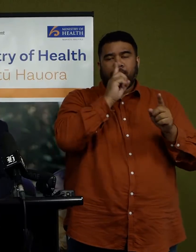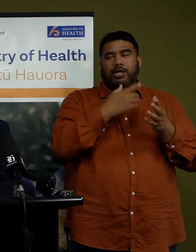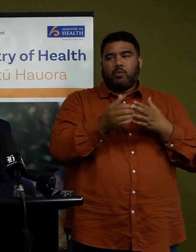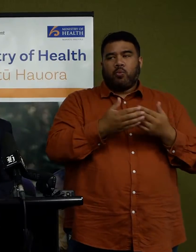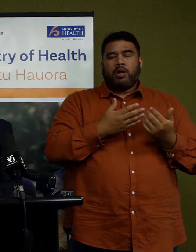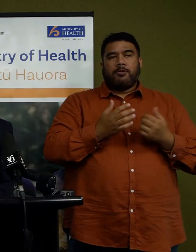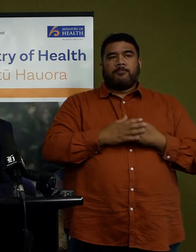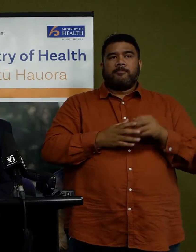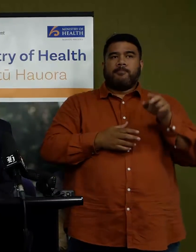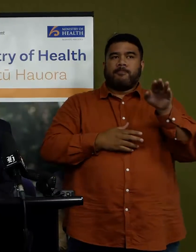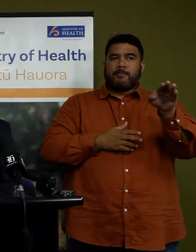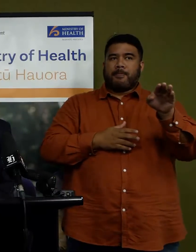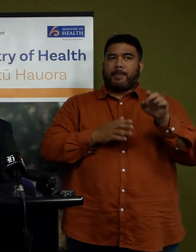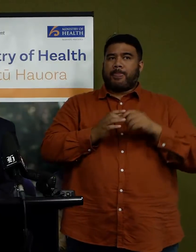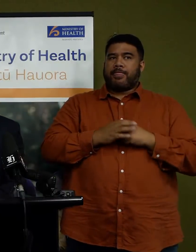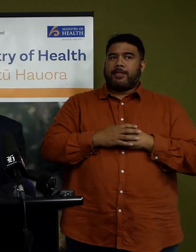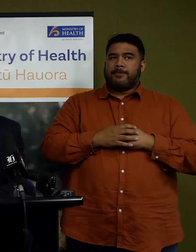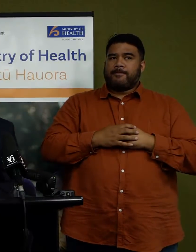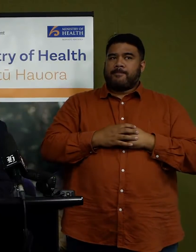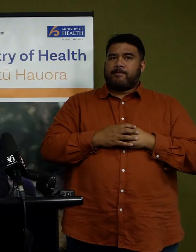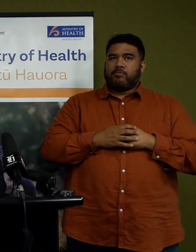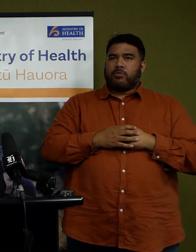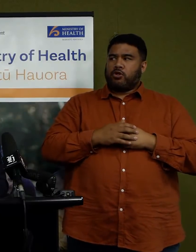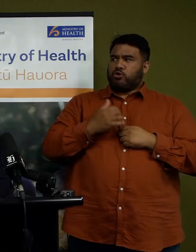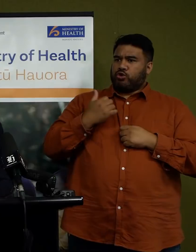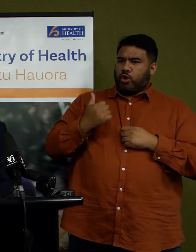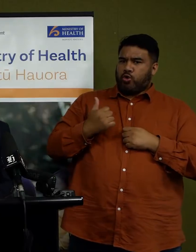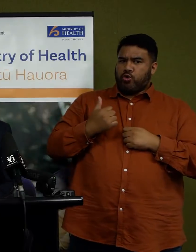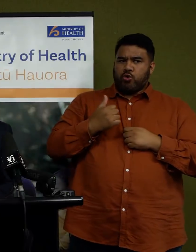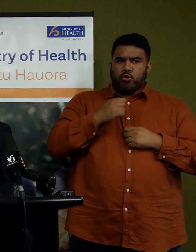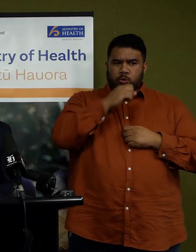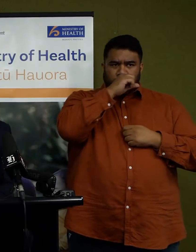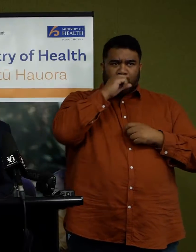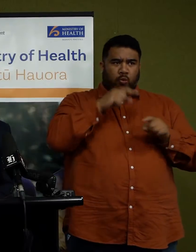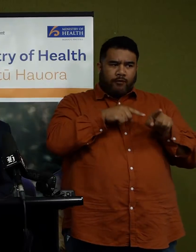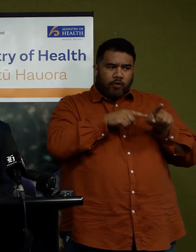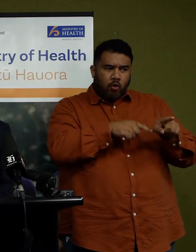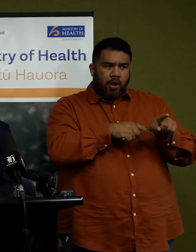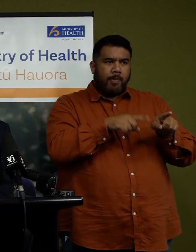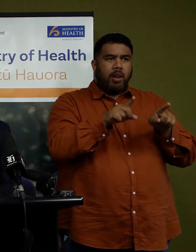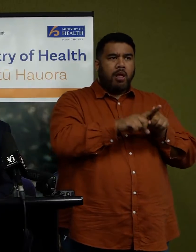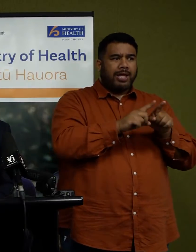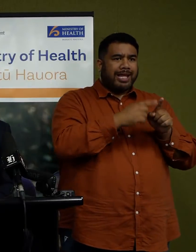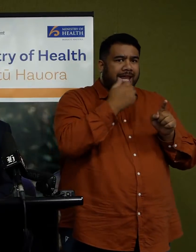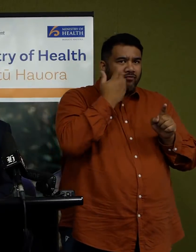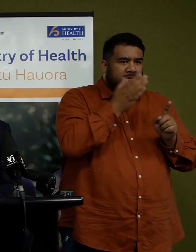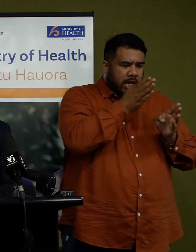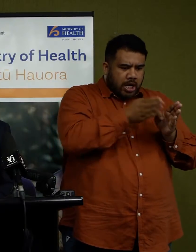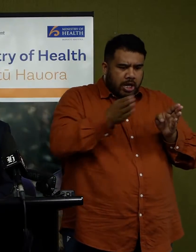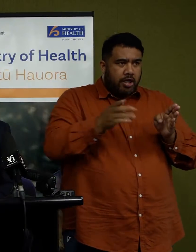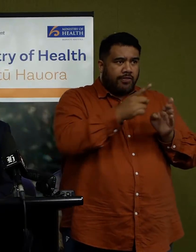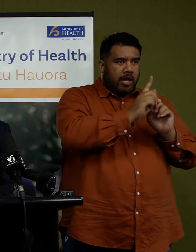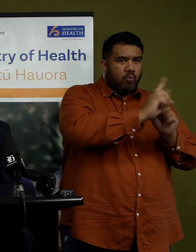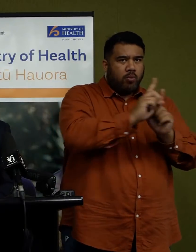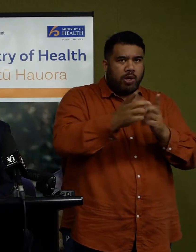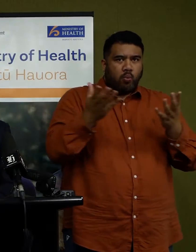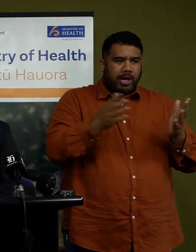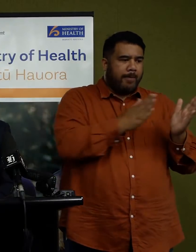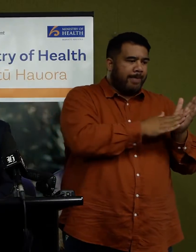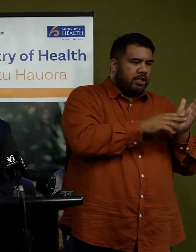know day-to-day supermarket to the [? parts ?] .. How detailed is it?